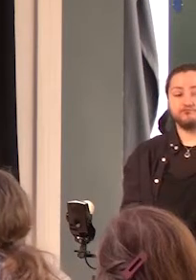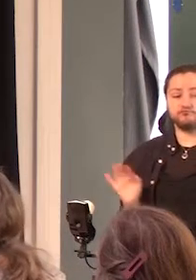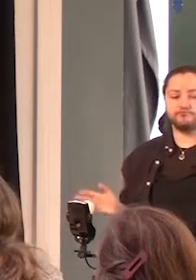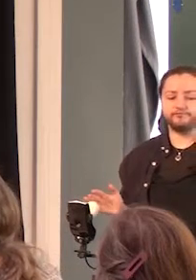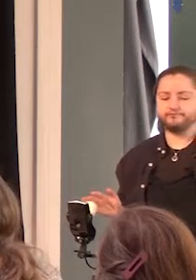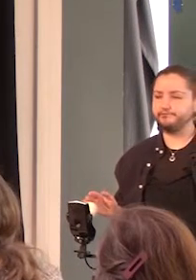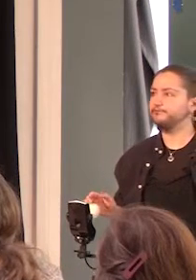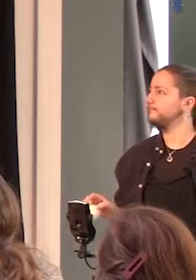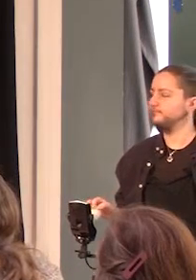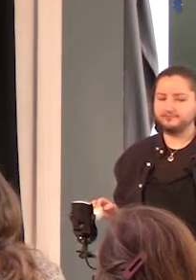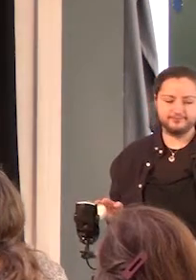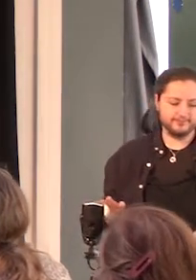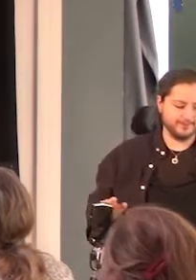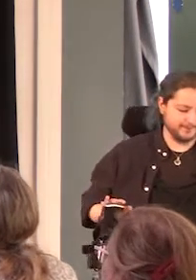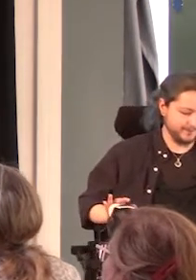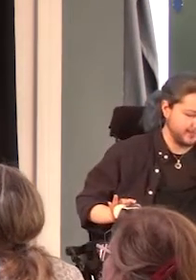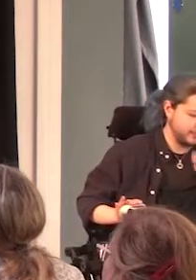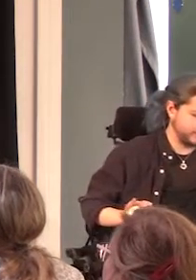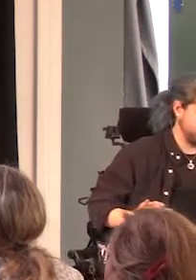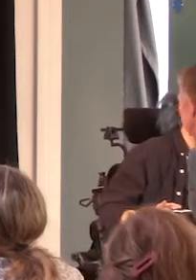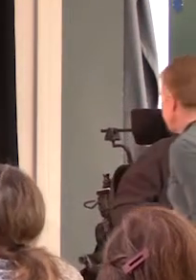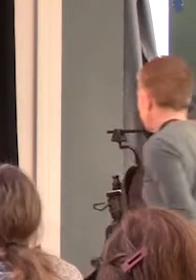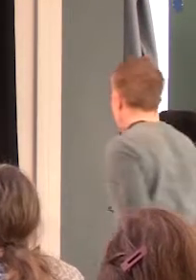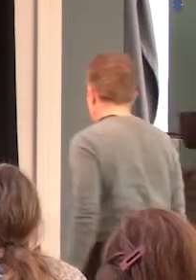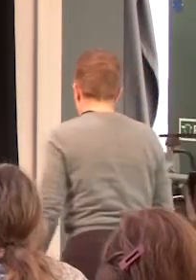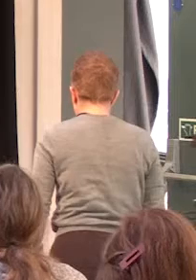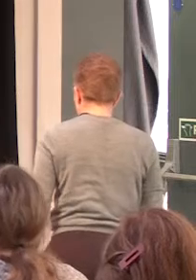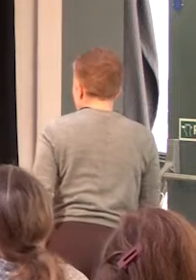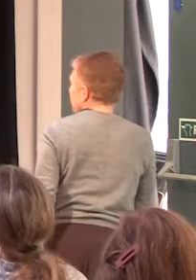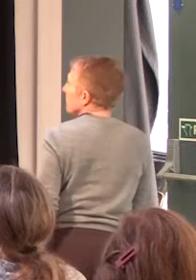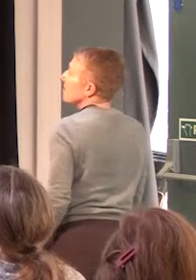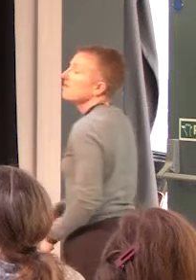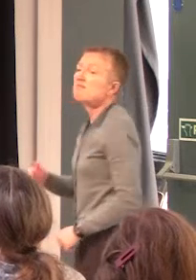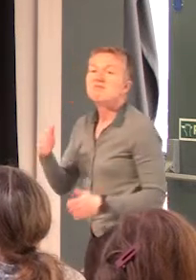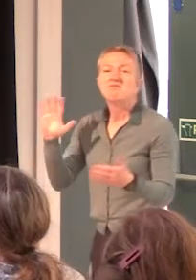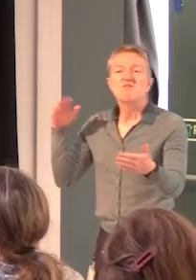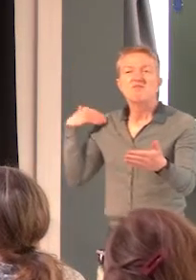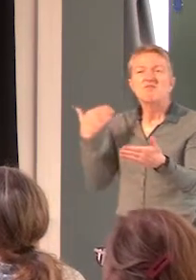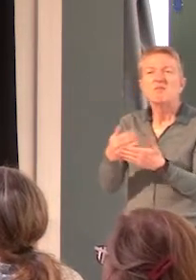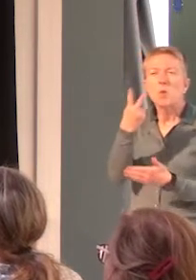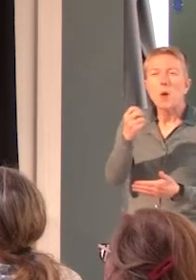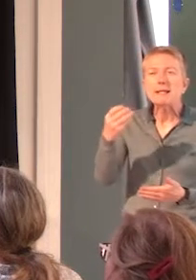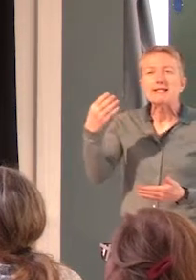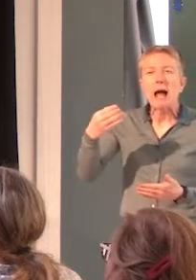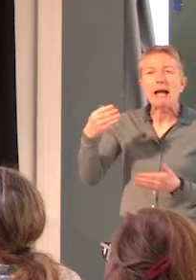So, next slide, please, Bob. By 2019, Ashmount had been doing Arts Award for three years